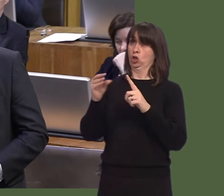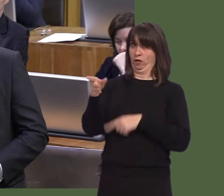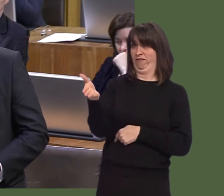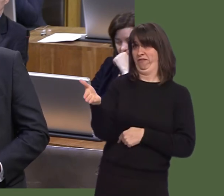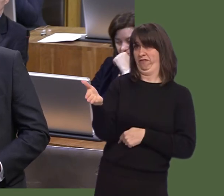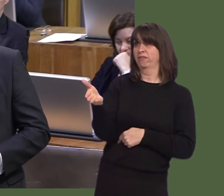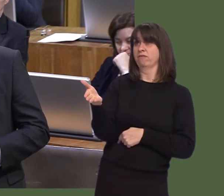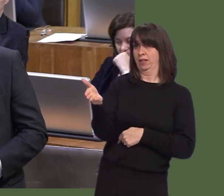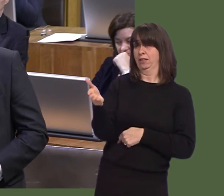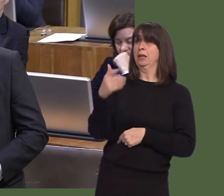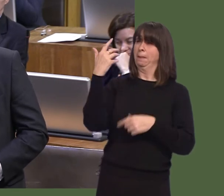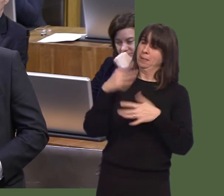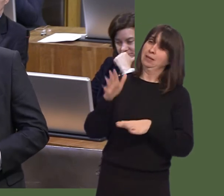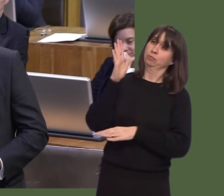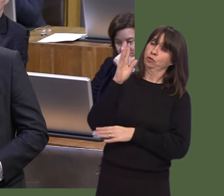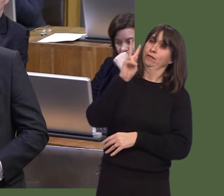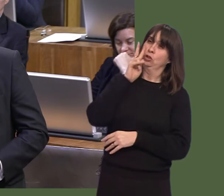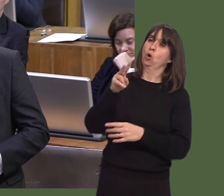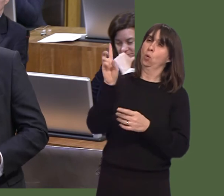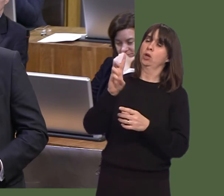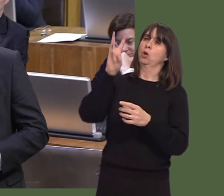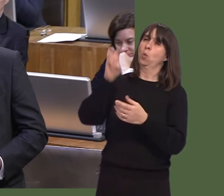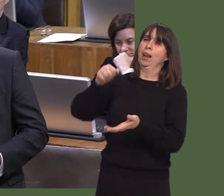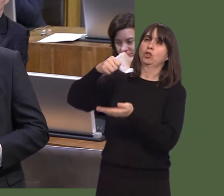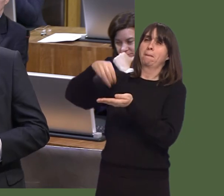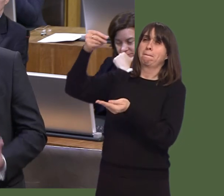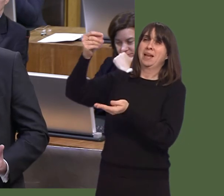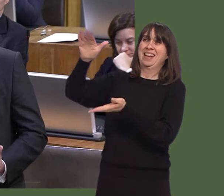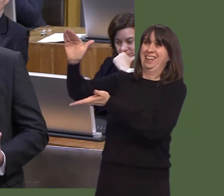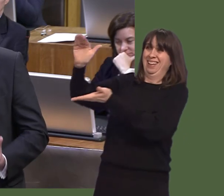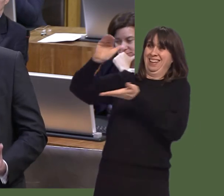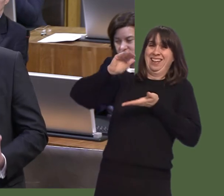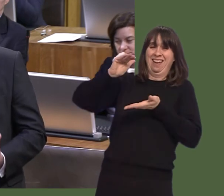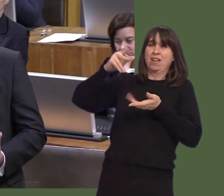sentences when they are closer to release and, we hope, rehabilitation?